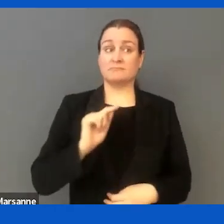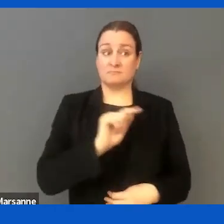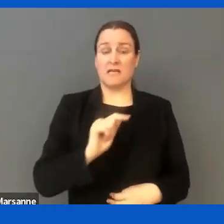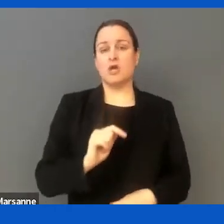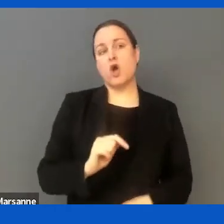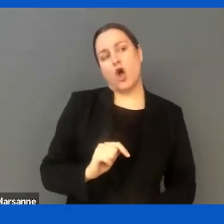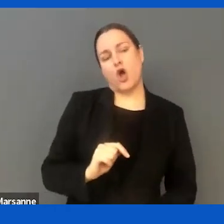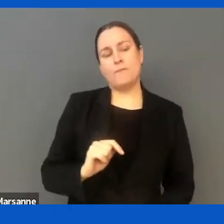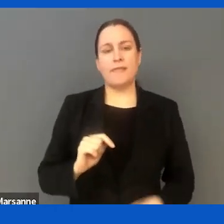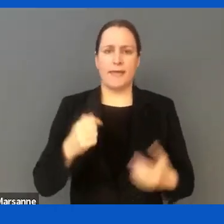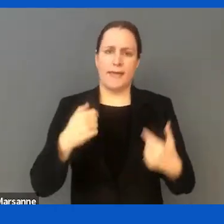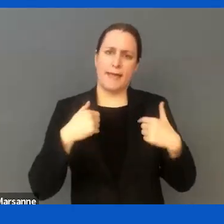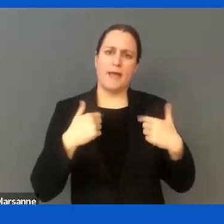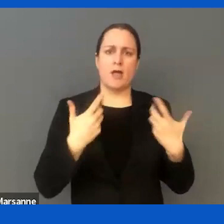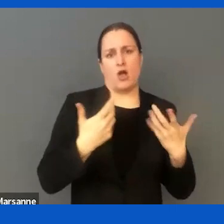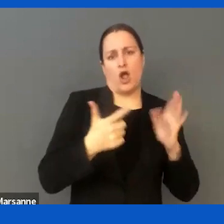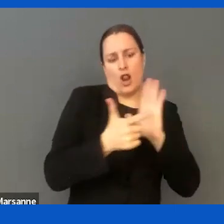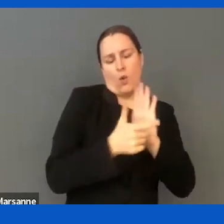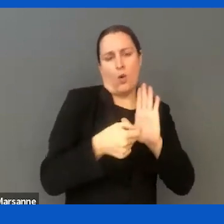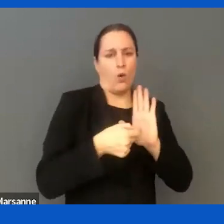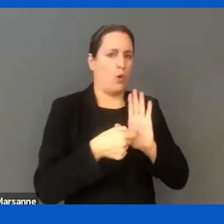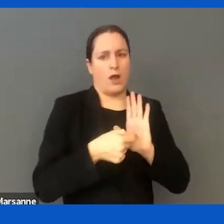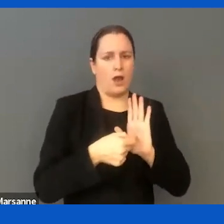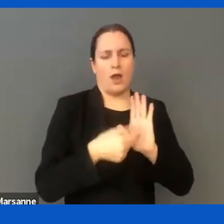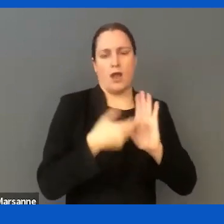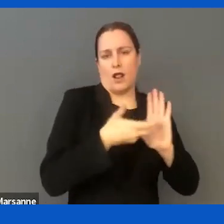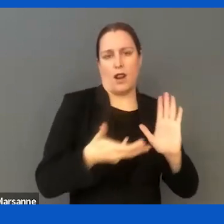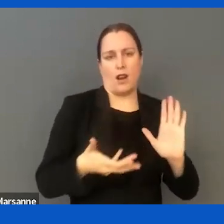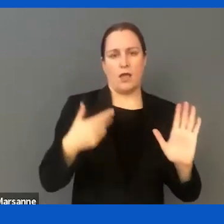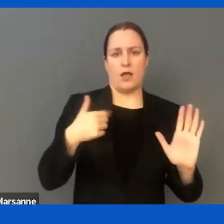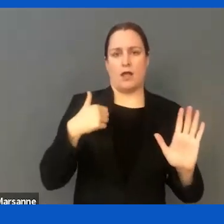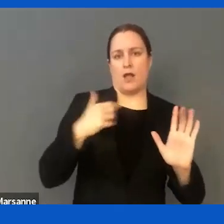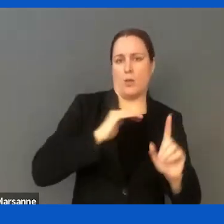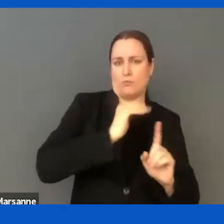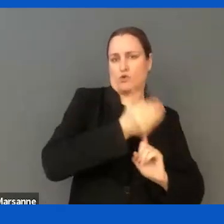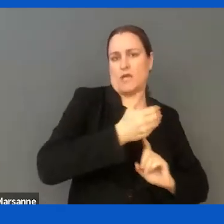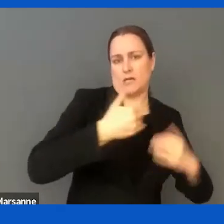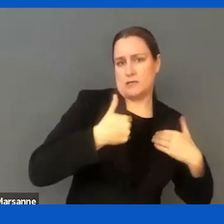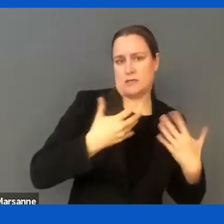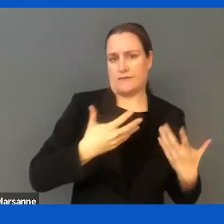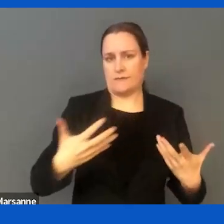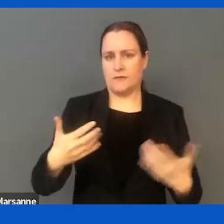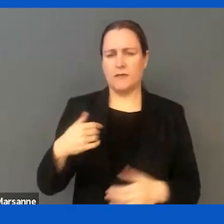say? Does that make sense, Christopher? >> CHRISTOPHER: Yes, thank you for that.